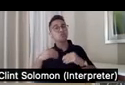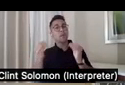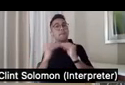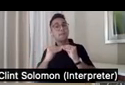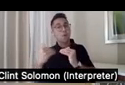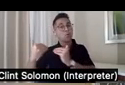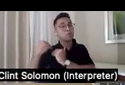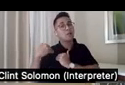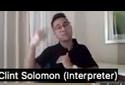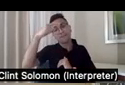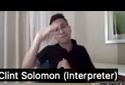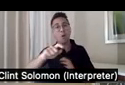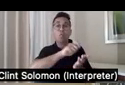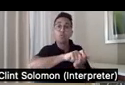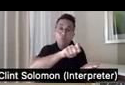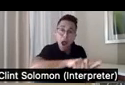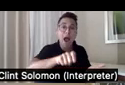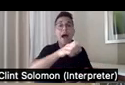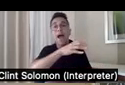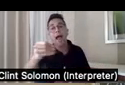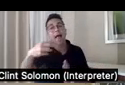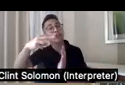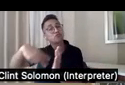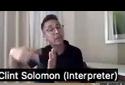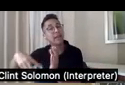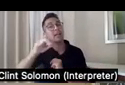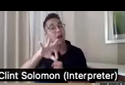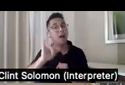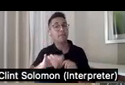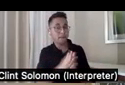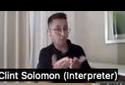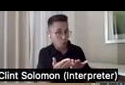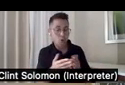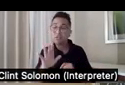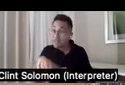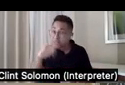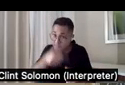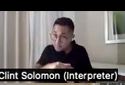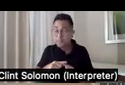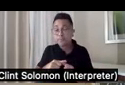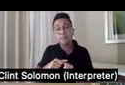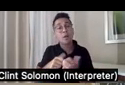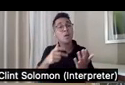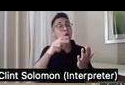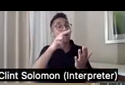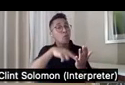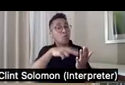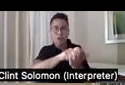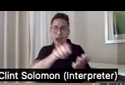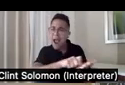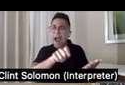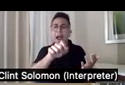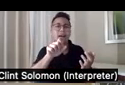reading of the experience book and remember that writing could be gluing a series of objects